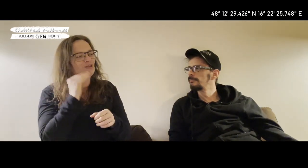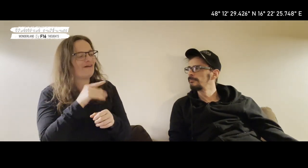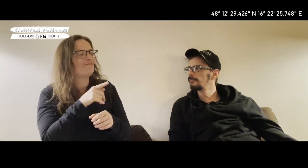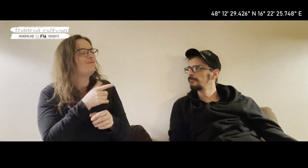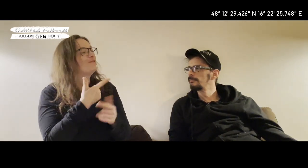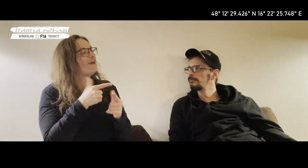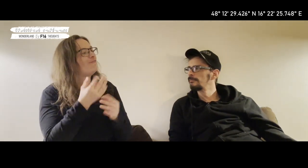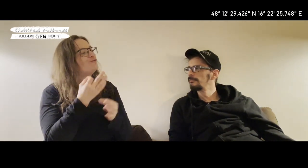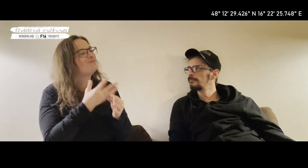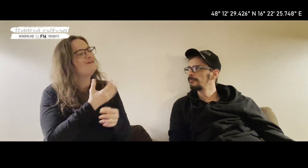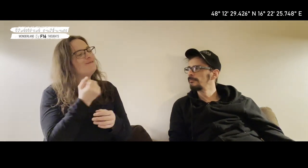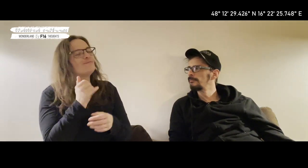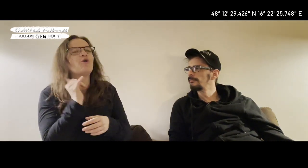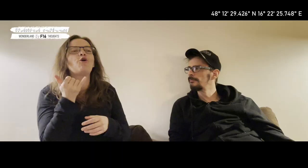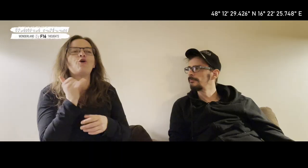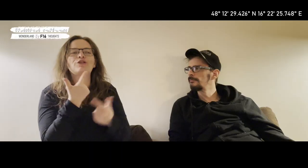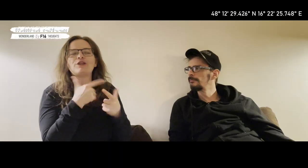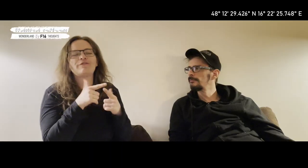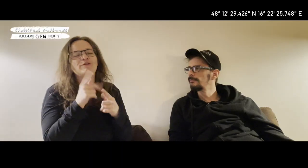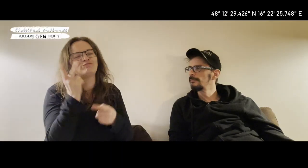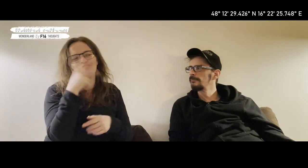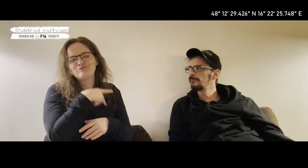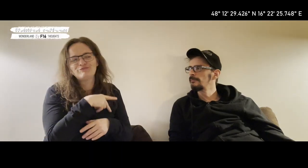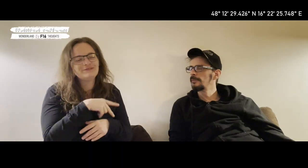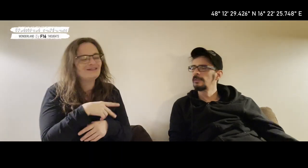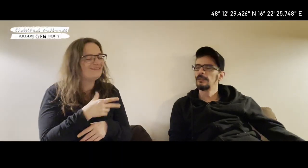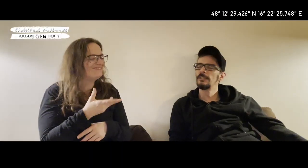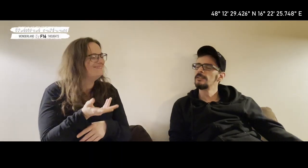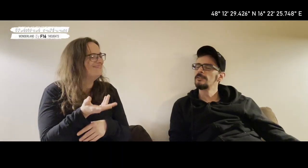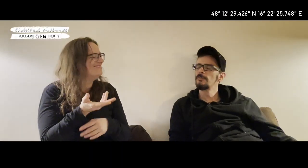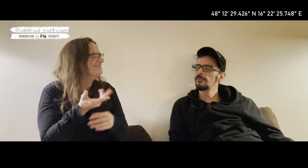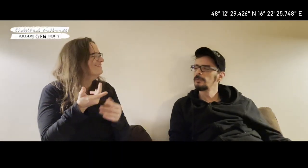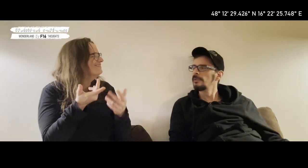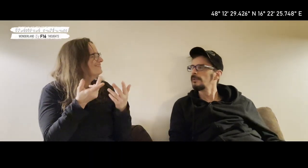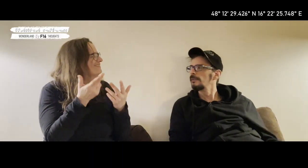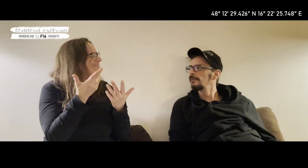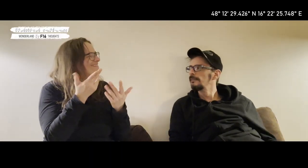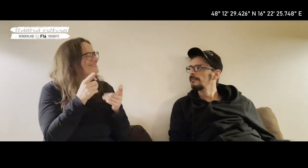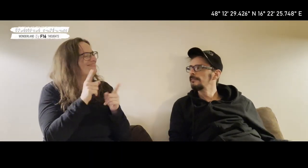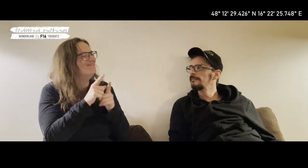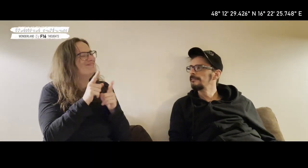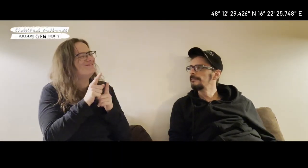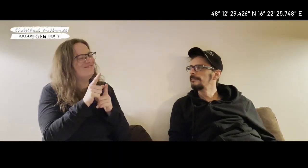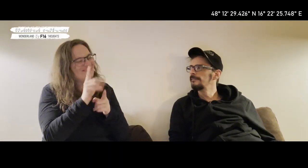The first thing that comes to his mind is whether he is allowed to take his toys with him. And the mother carries on as normal.